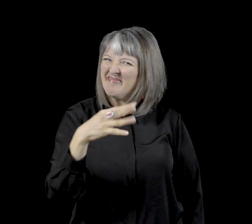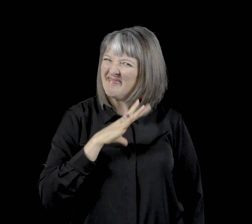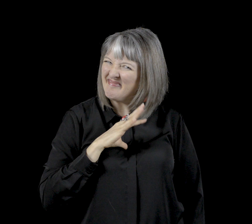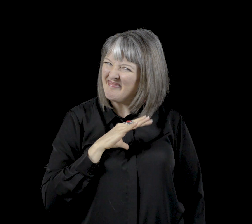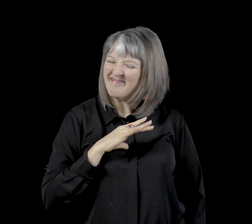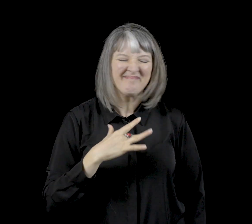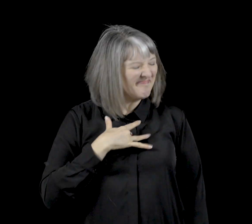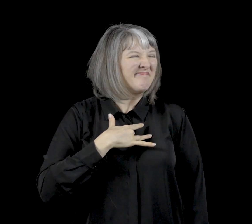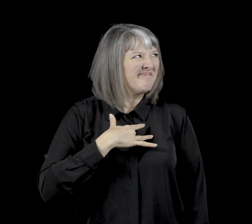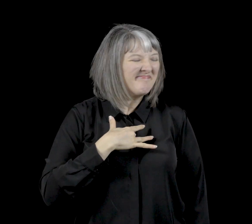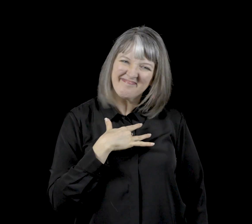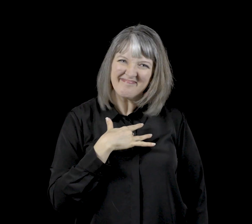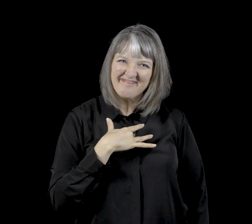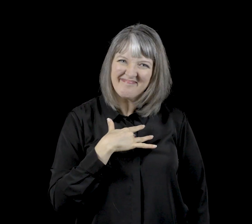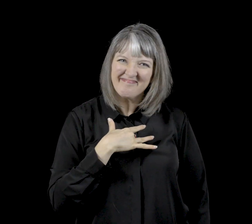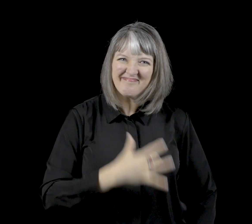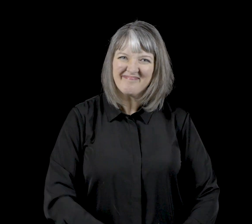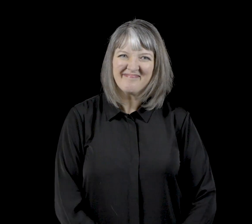That is darn cool and rather touching.